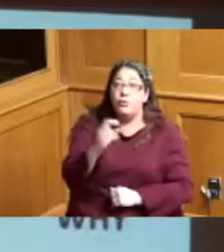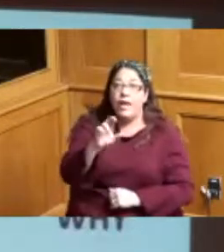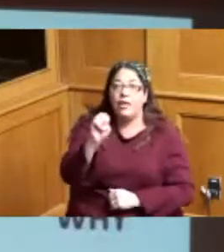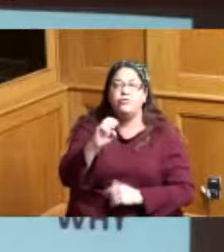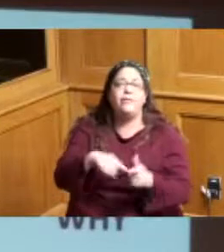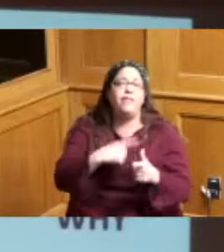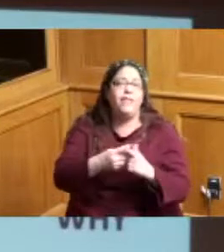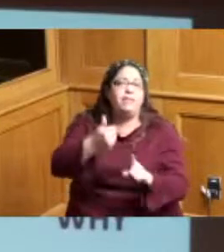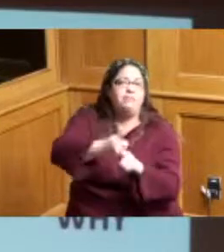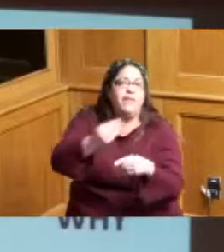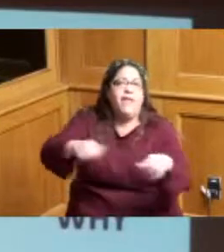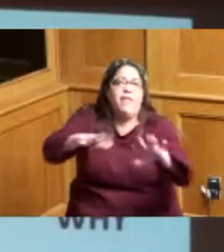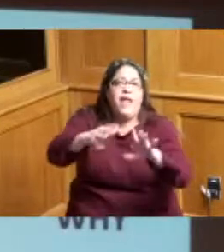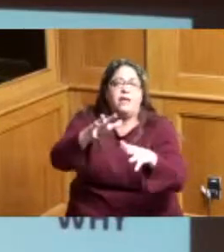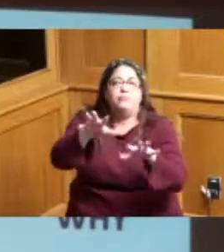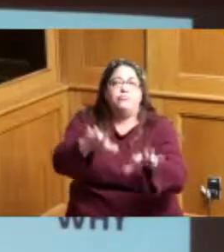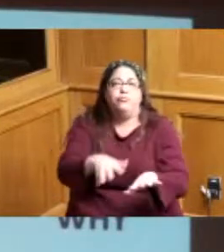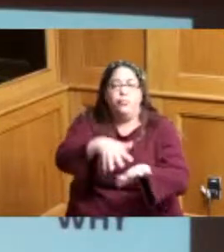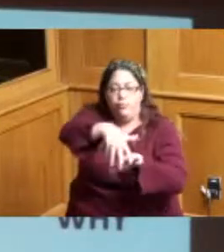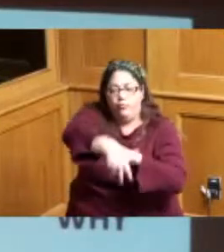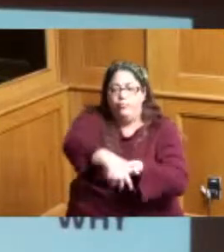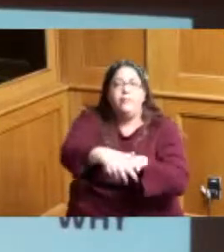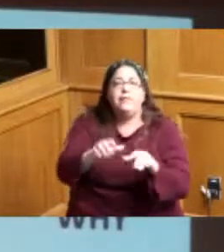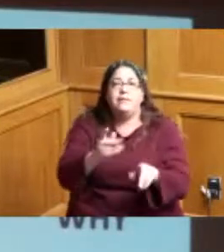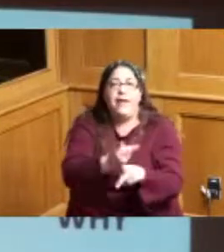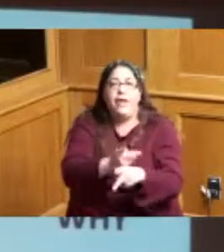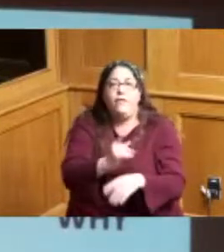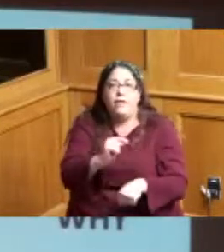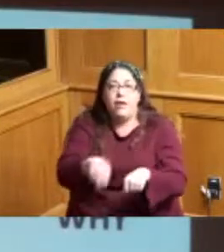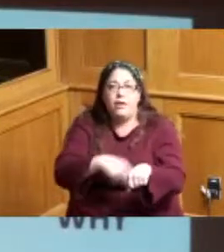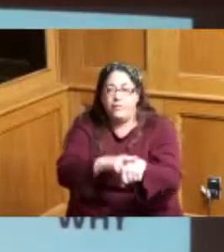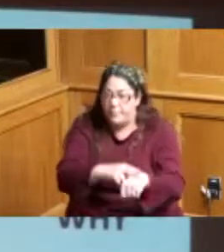so now we can look at what's the impact of this on the bills